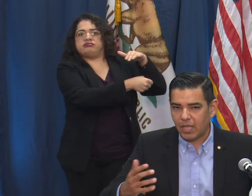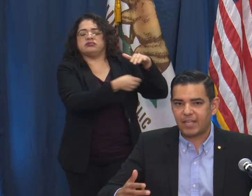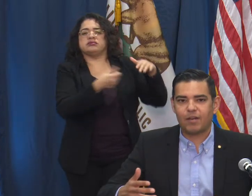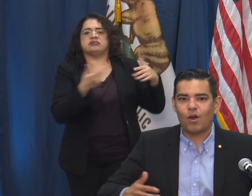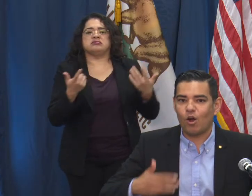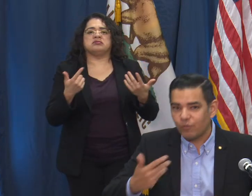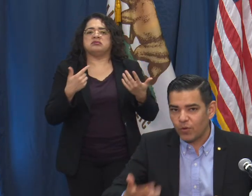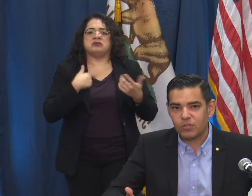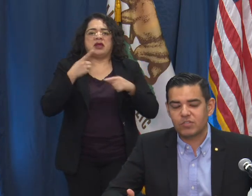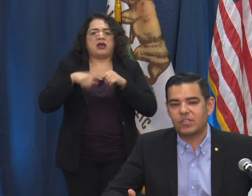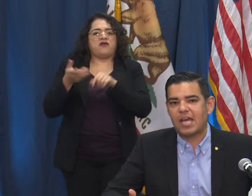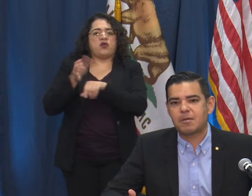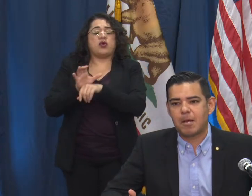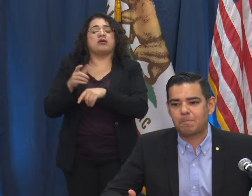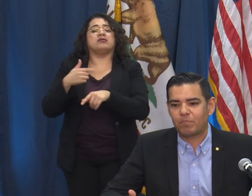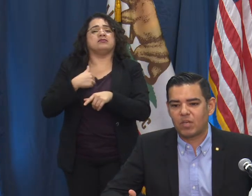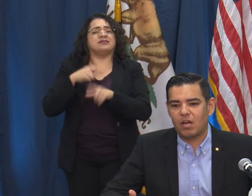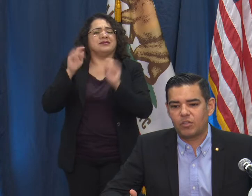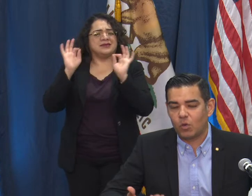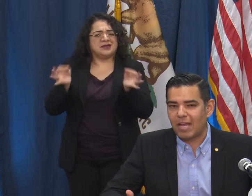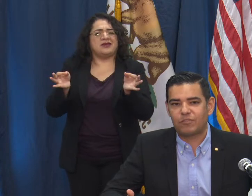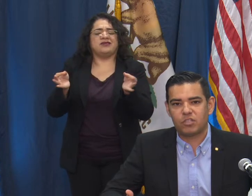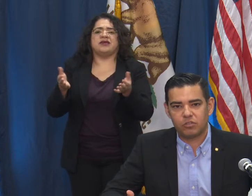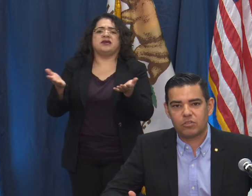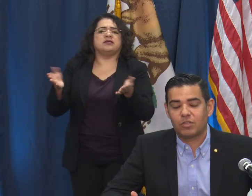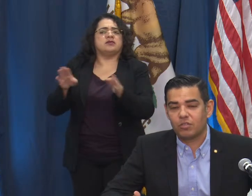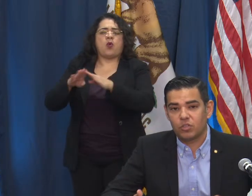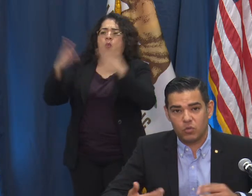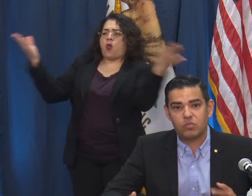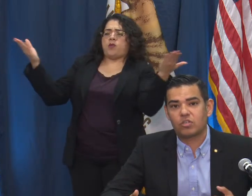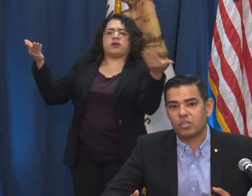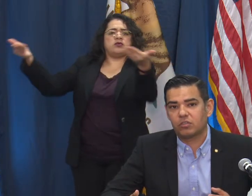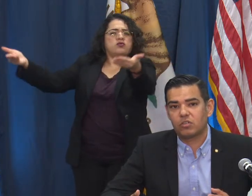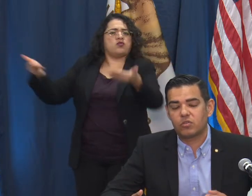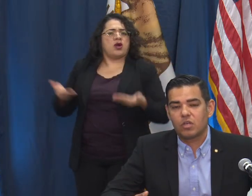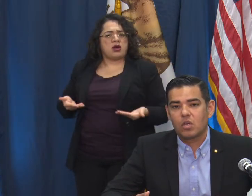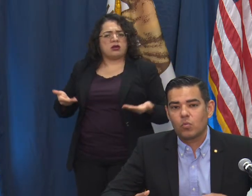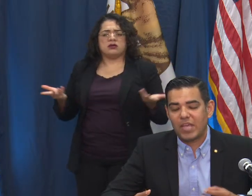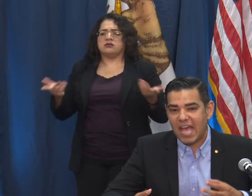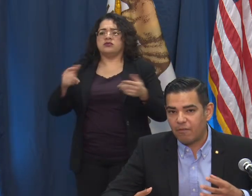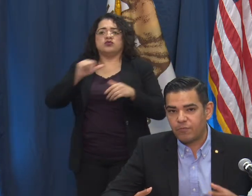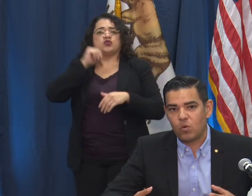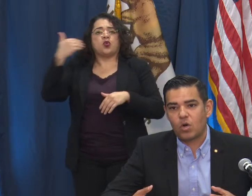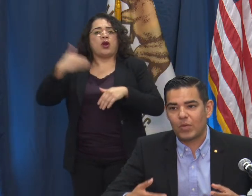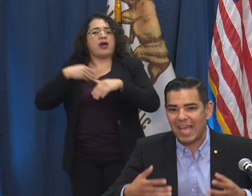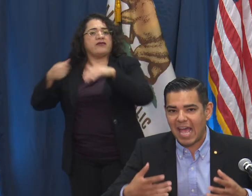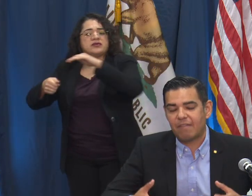like all folks that don't have shelter to use our shelters. We have 4, we have